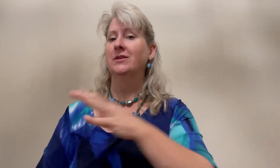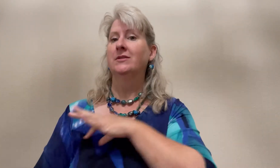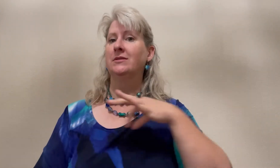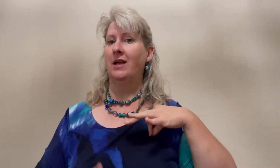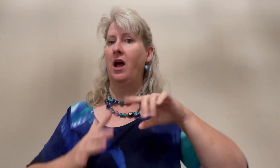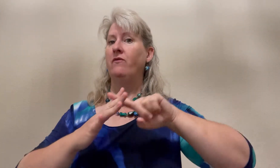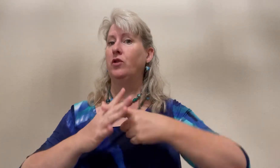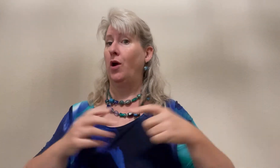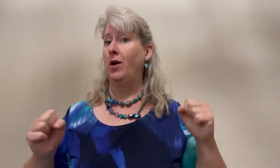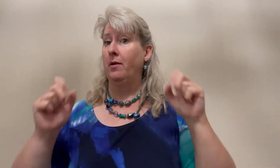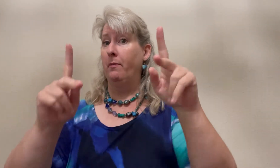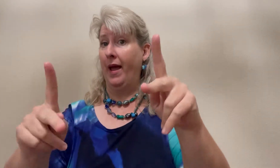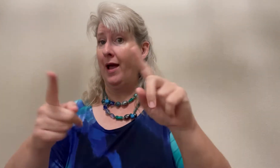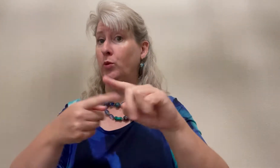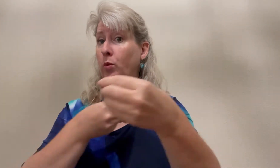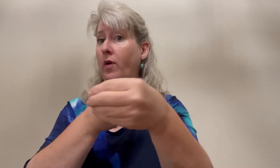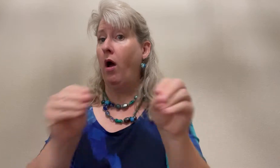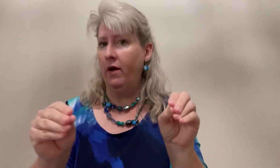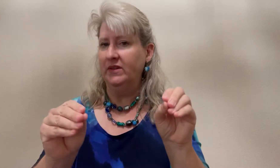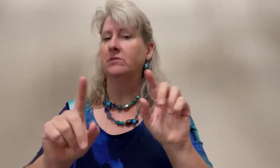staff will be returning to their offices.